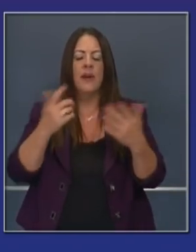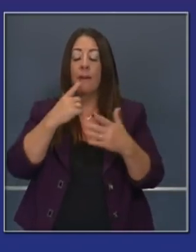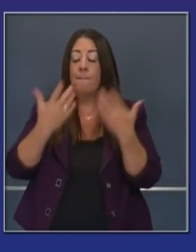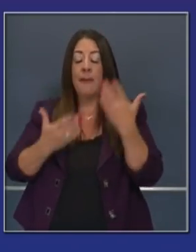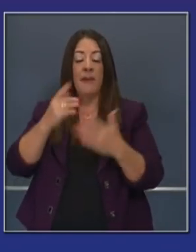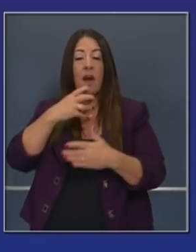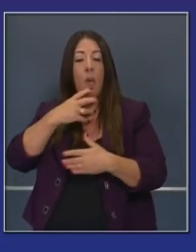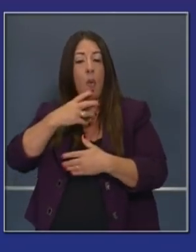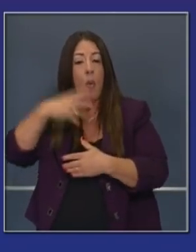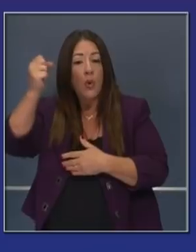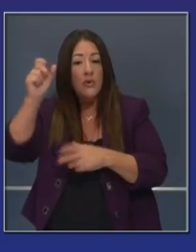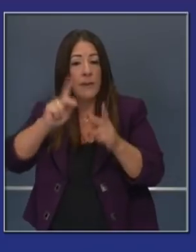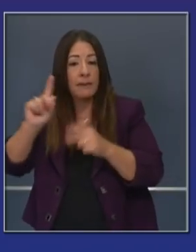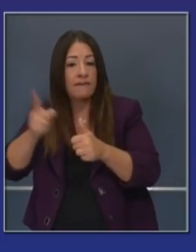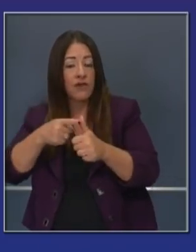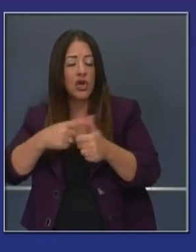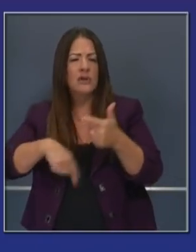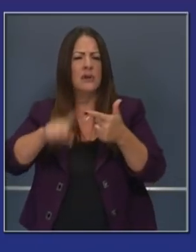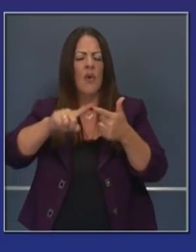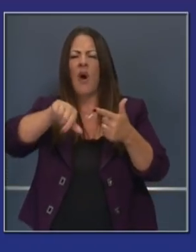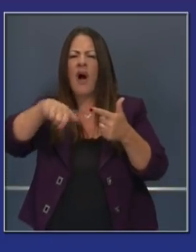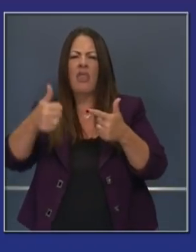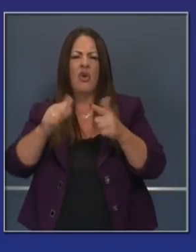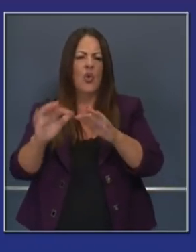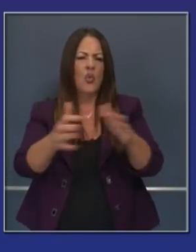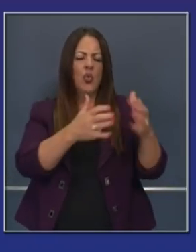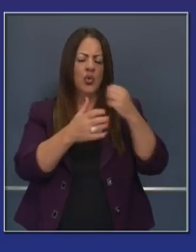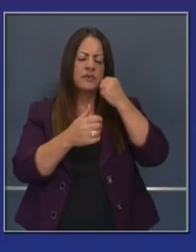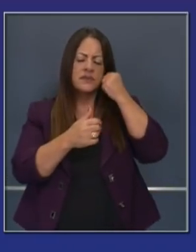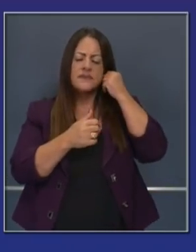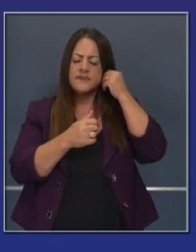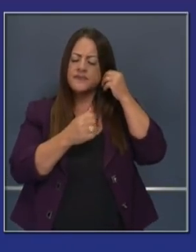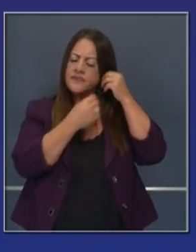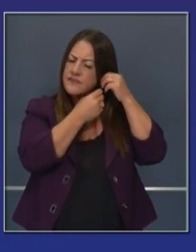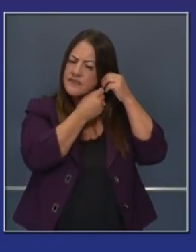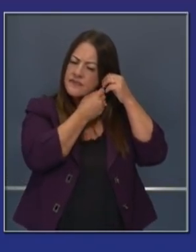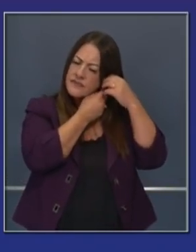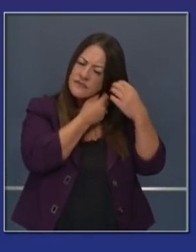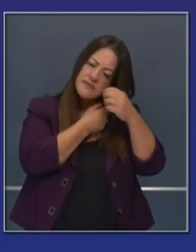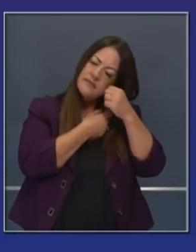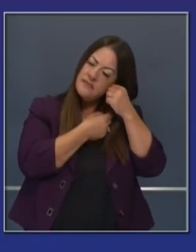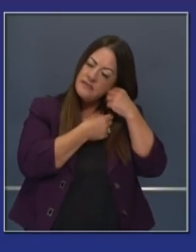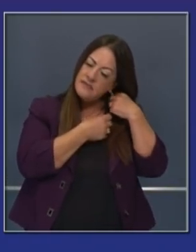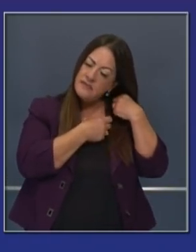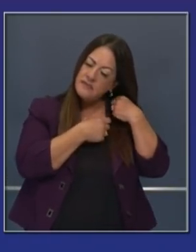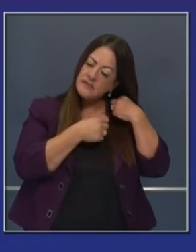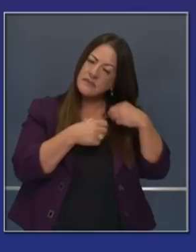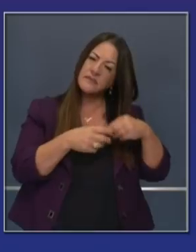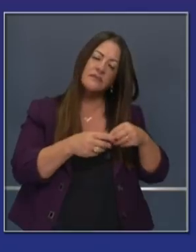COMORBIDITIES OR GROUP SETTINGS IN THE NURSE FACILITIES THAT ARE MOST AT RISK BASED ON AGE